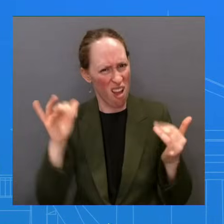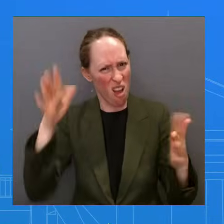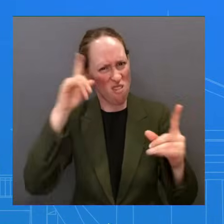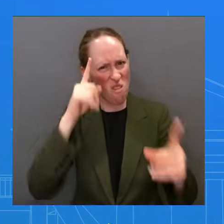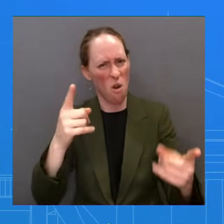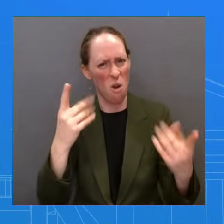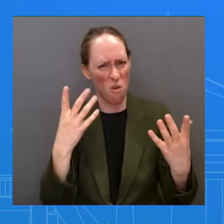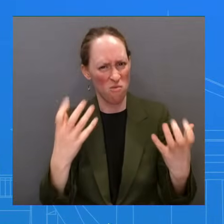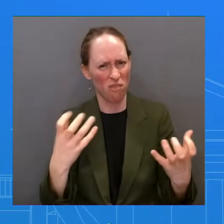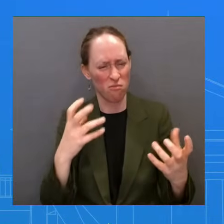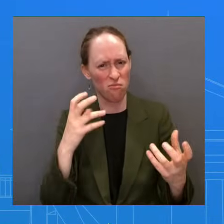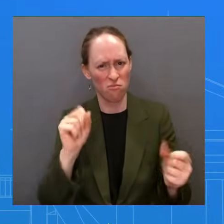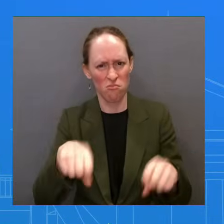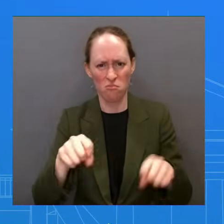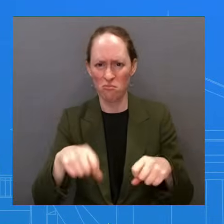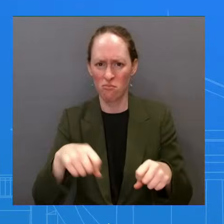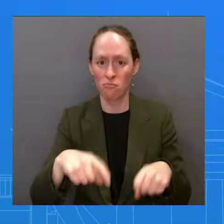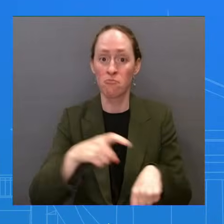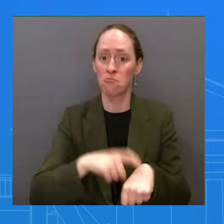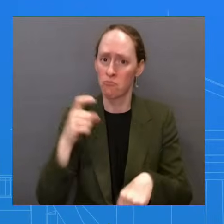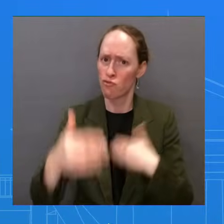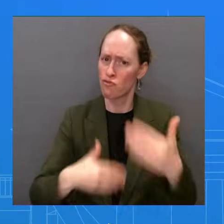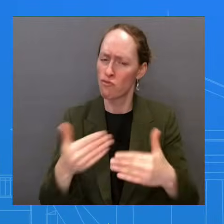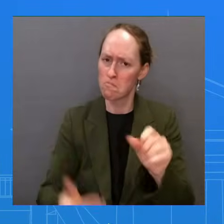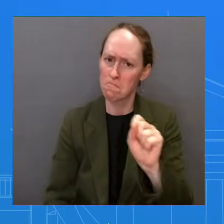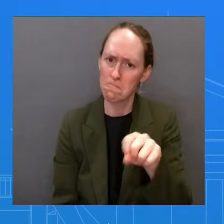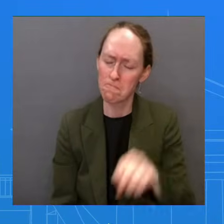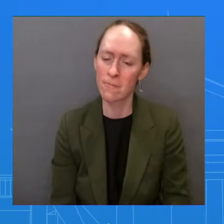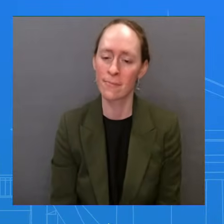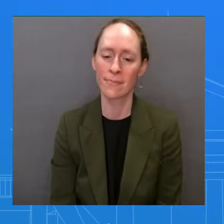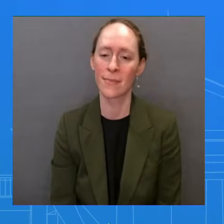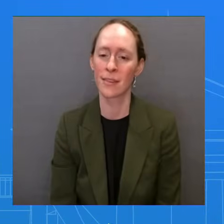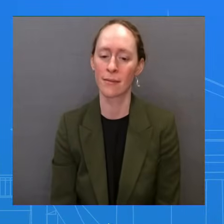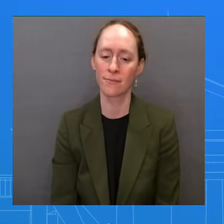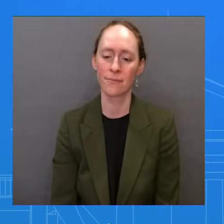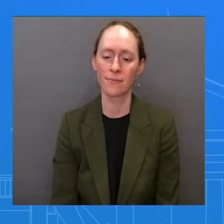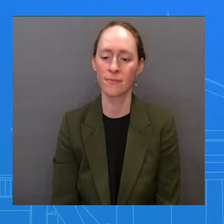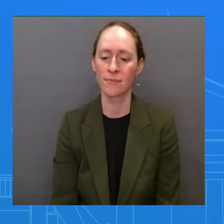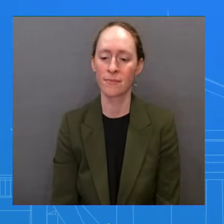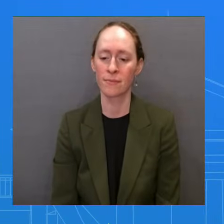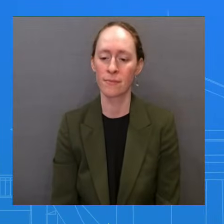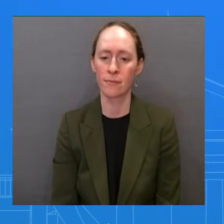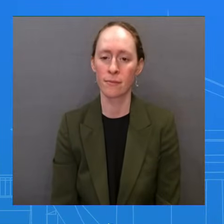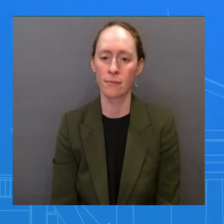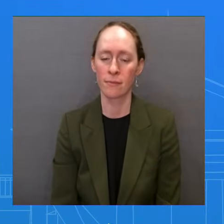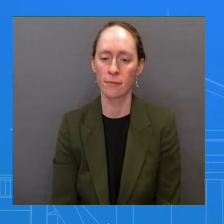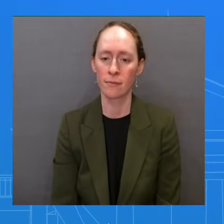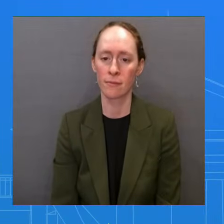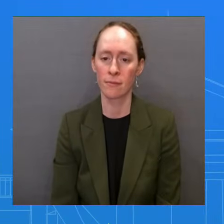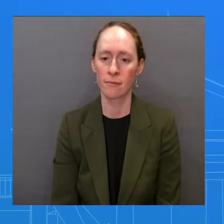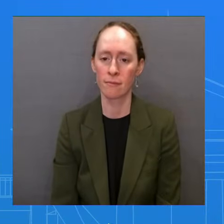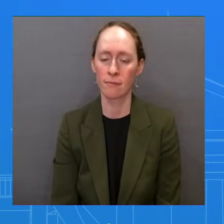can you just walk us through the decision by the President to reach out to the leaders and hold this meeting now? And you've made it very clear